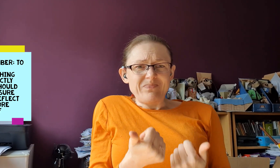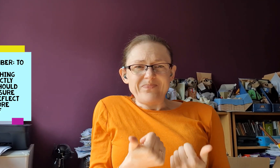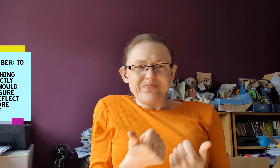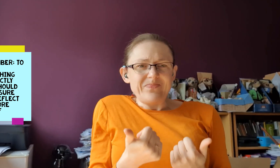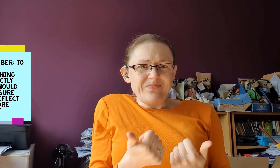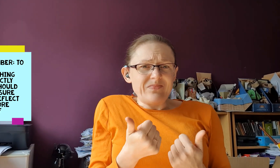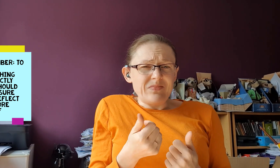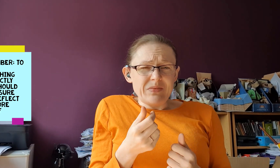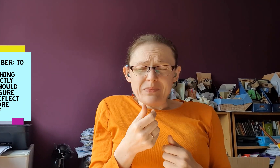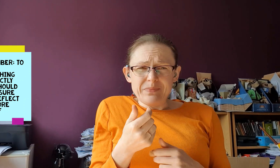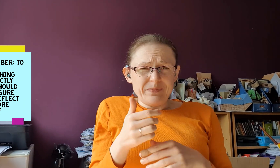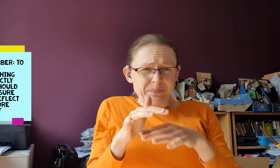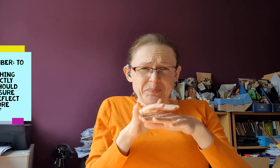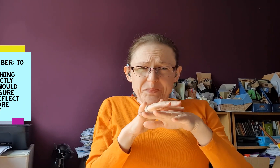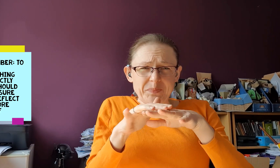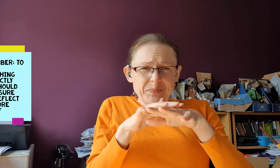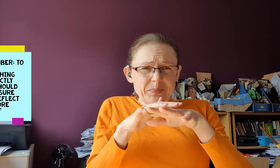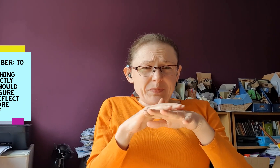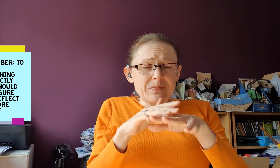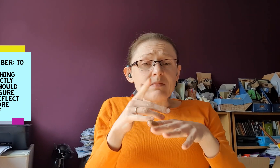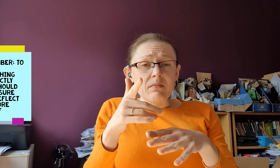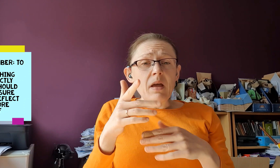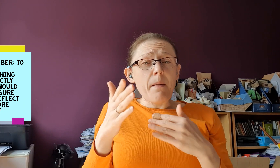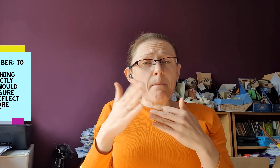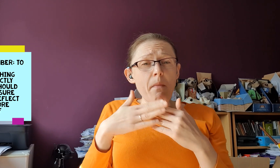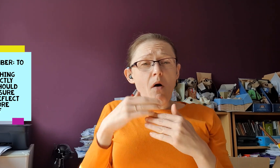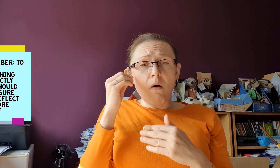I could only do superficially.